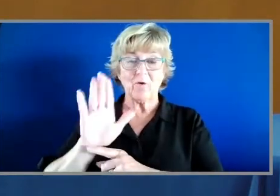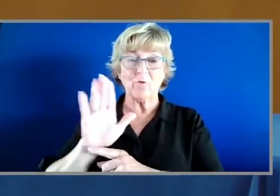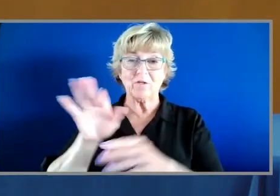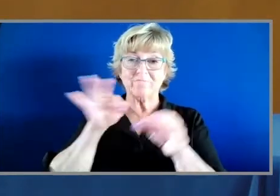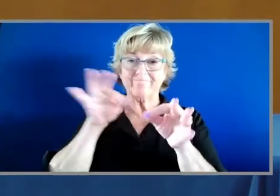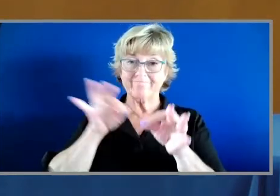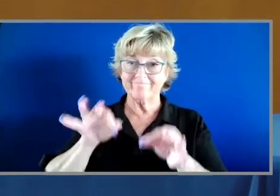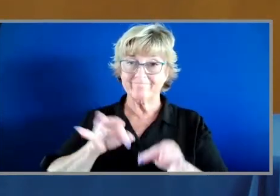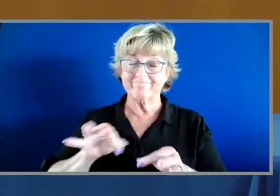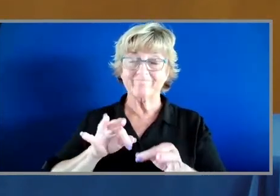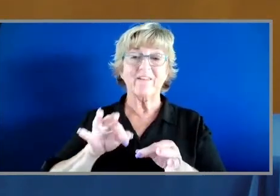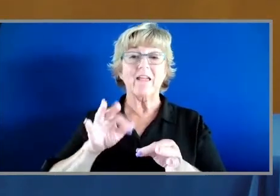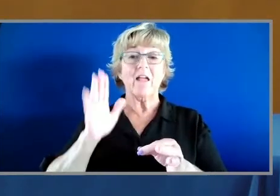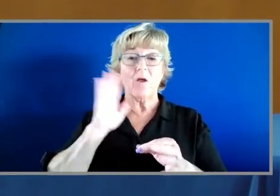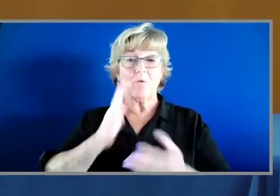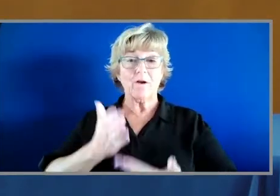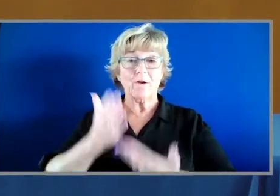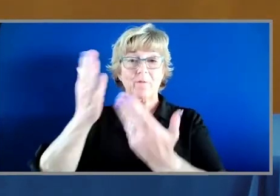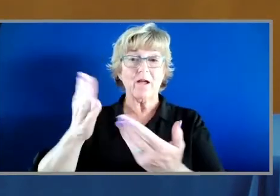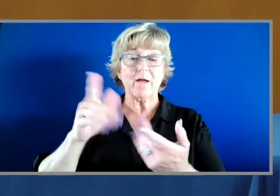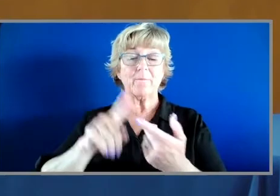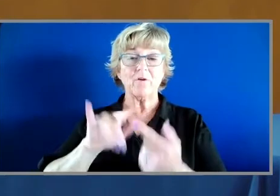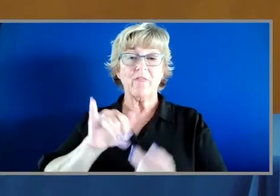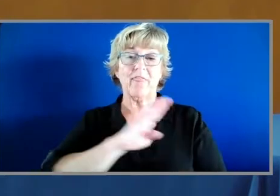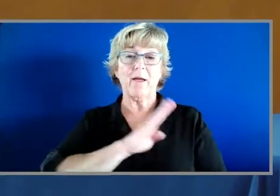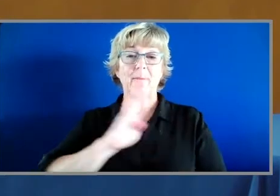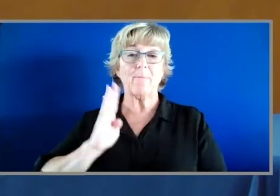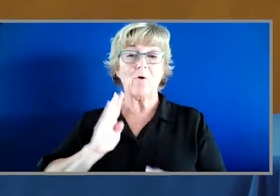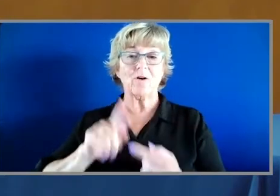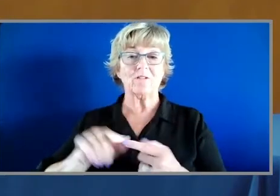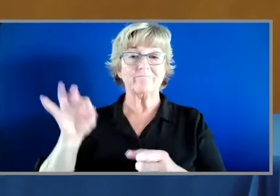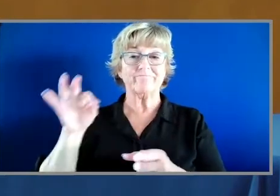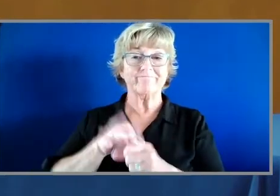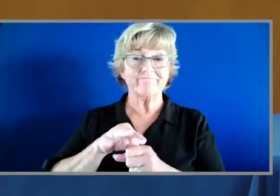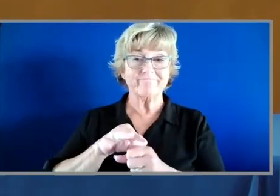Studio: made by the Board of Supervisors before the end of the calendar year and sets the stage obviously for